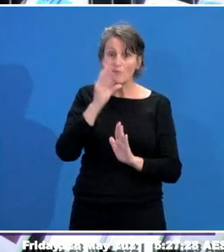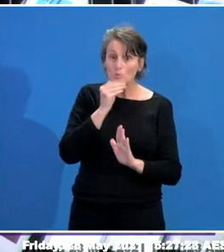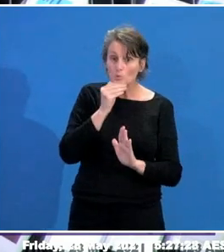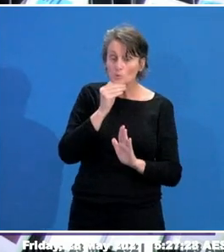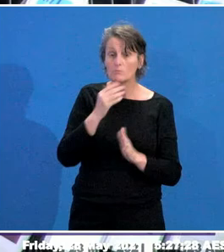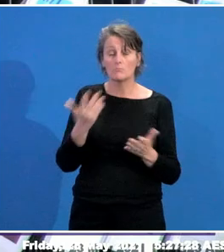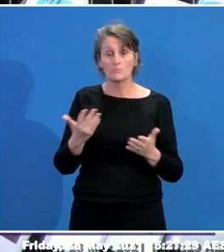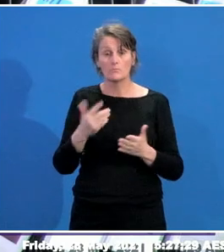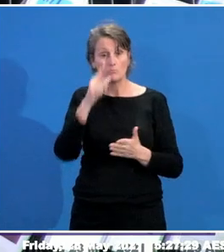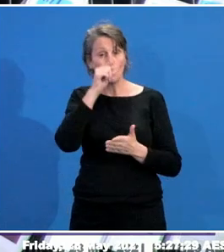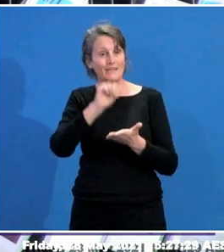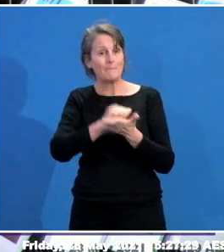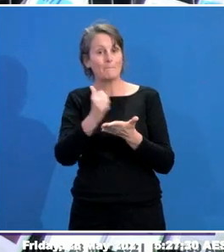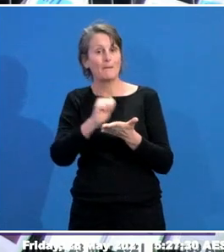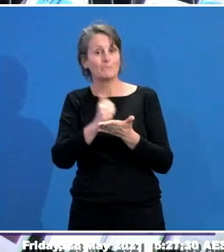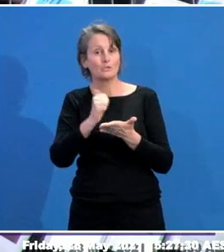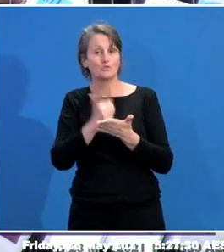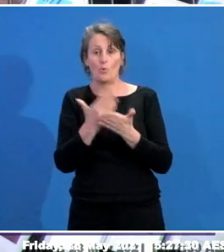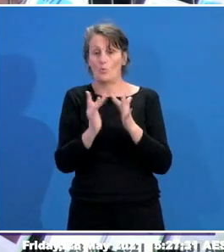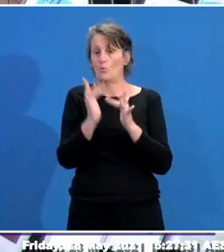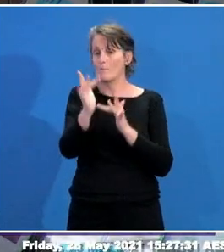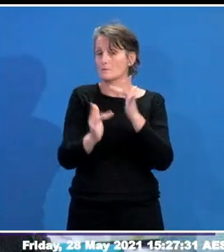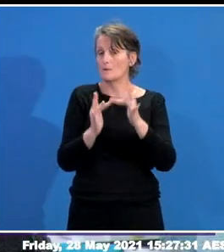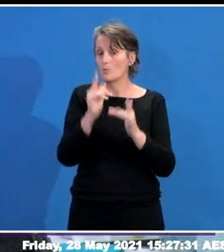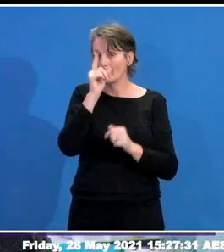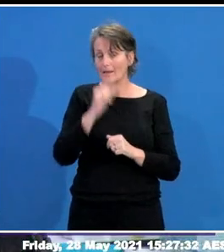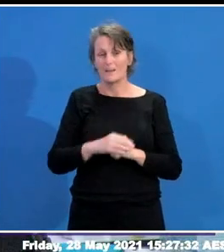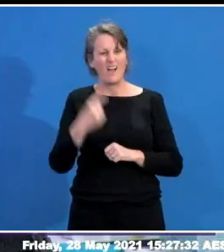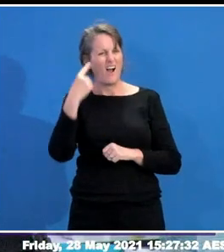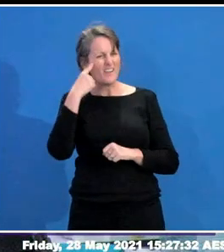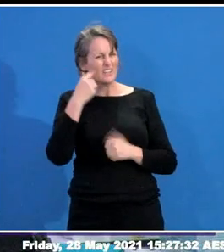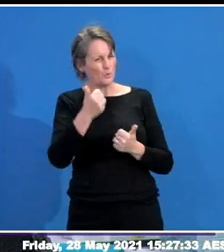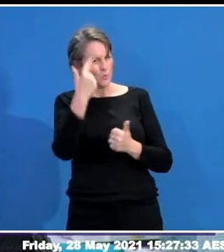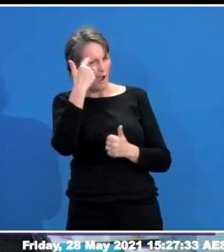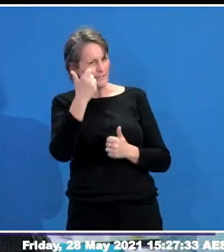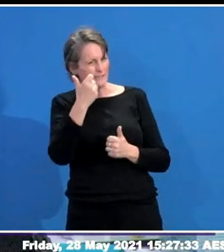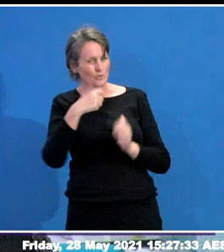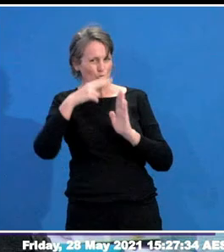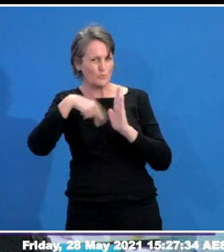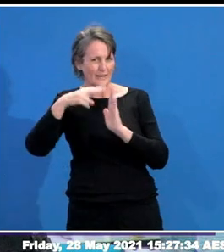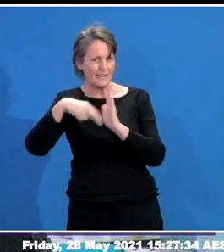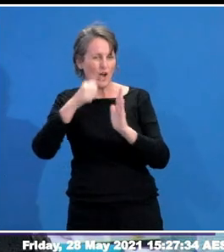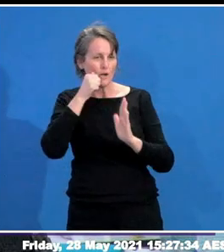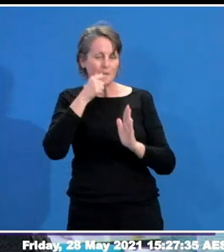but we can certainly publish them on the Royal Commission's website. I think it is probably a good idea to read them. I know it is a little tedious.